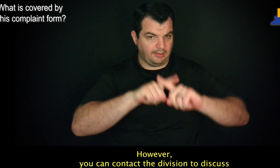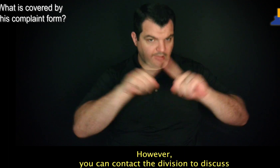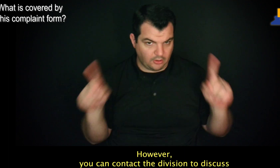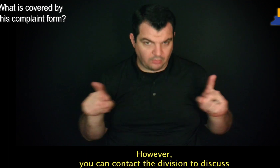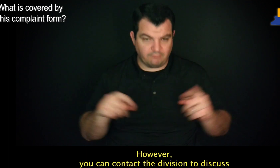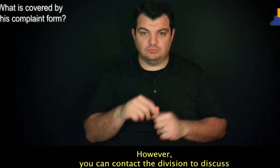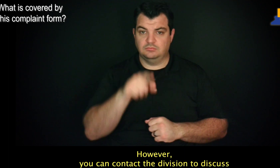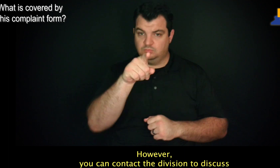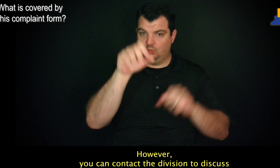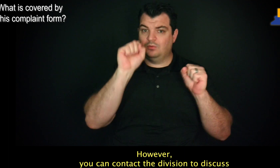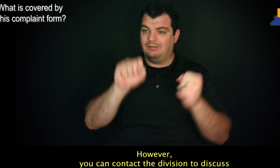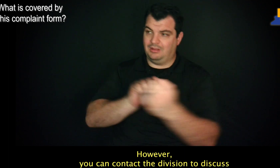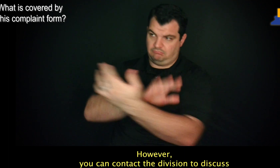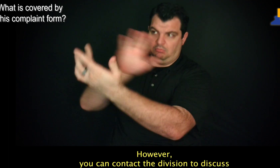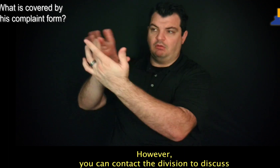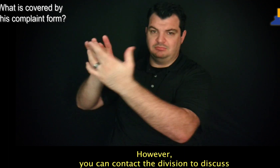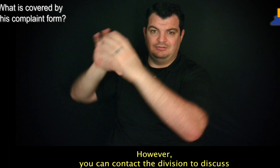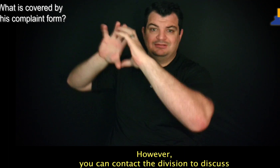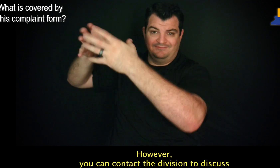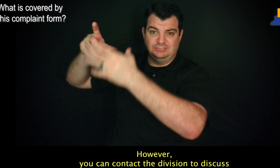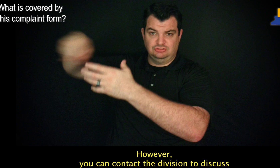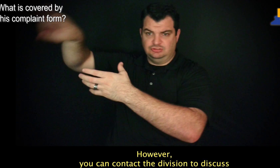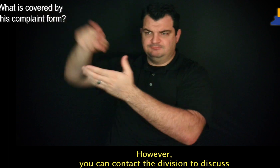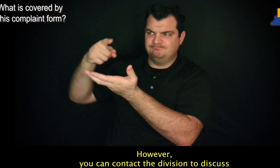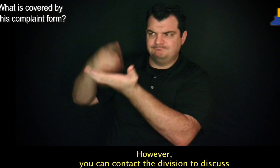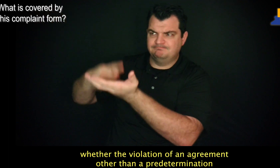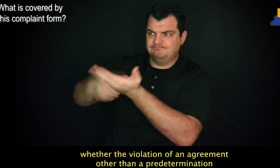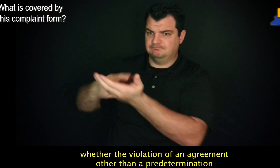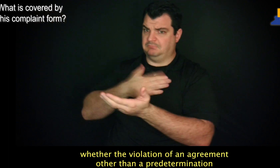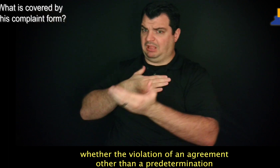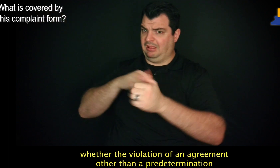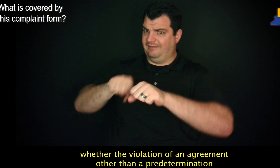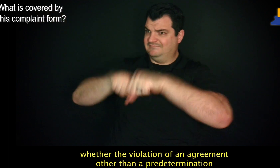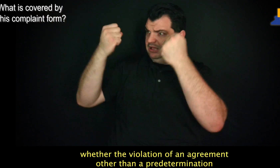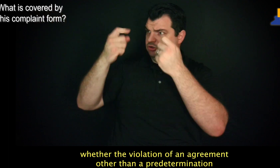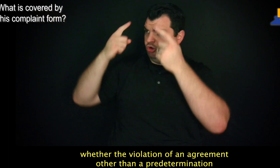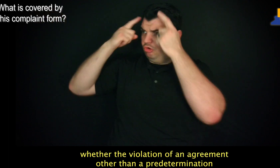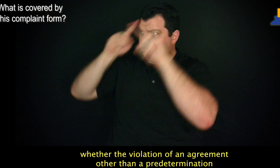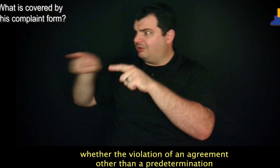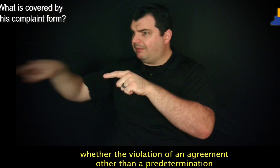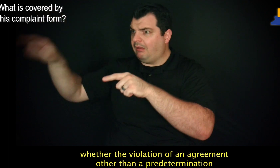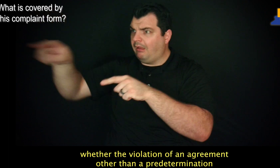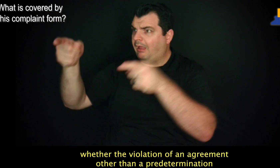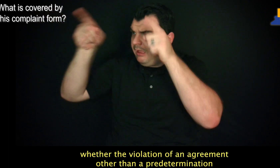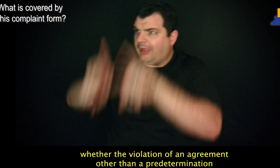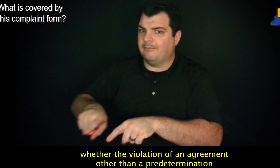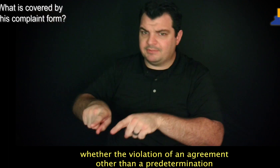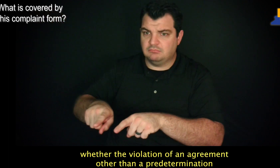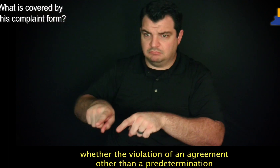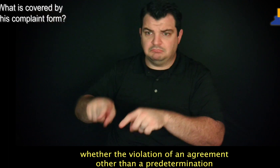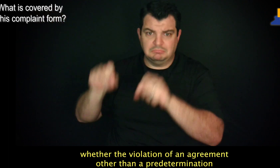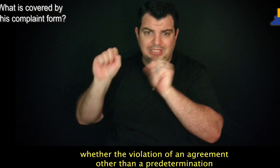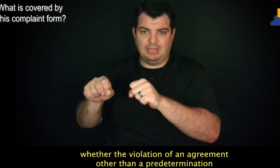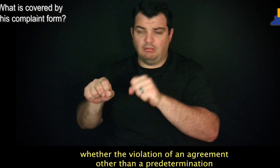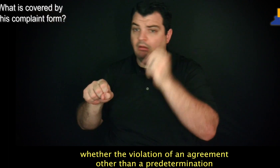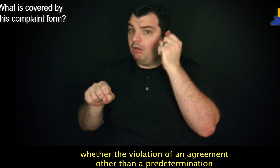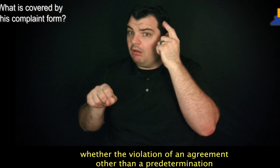However, you can contact the division to discuss whether the violation of an agreement other than a predetermination